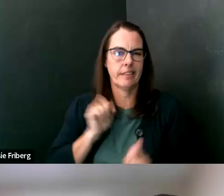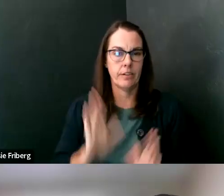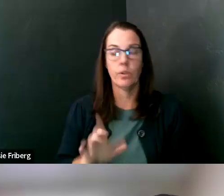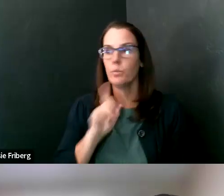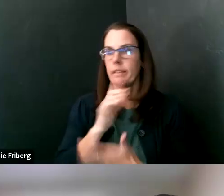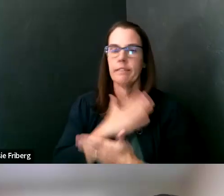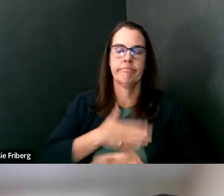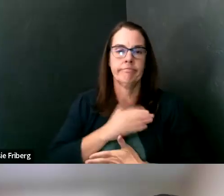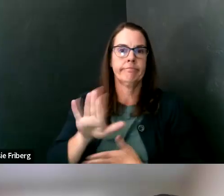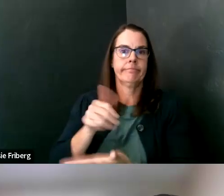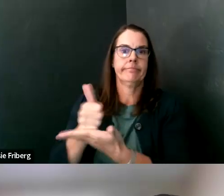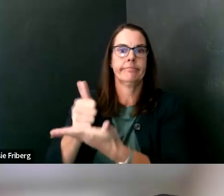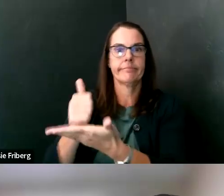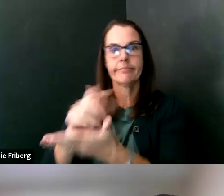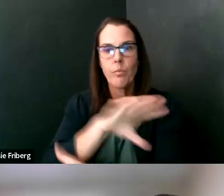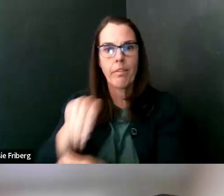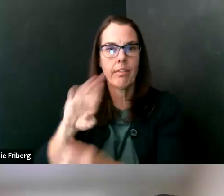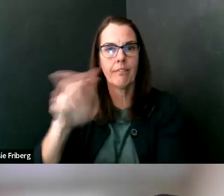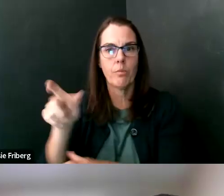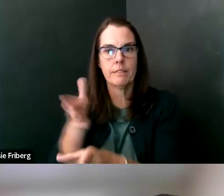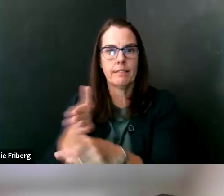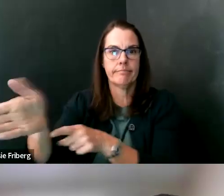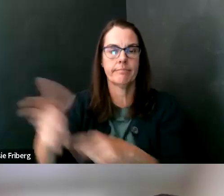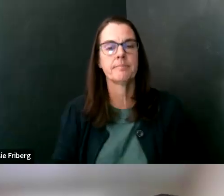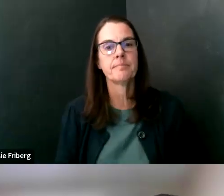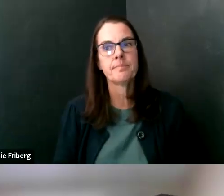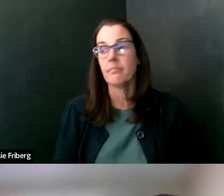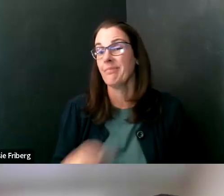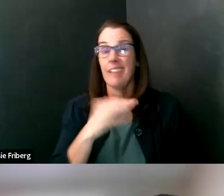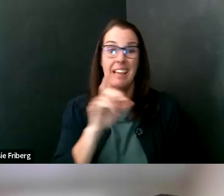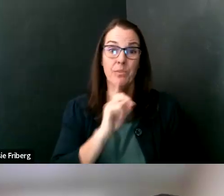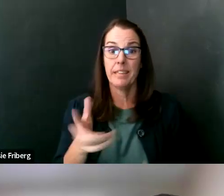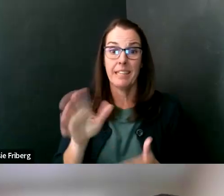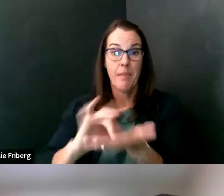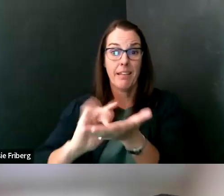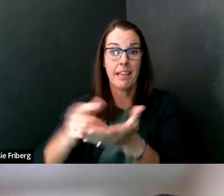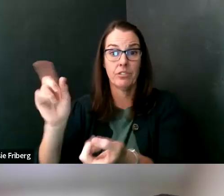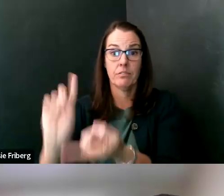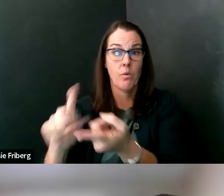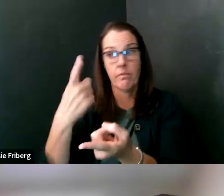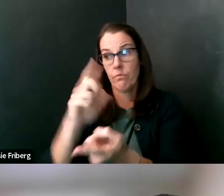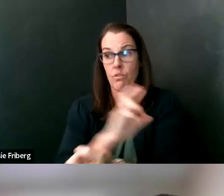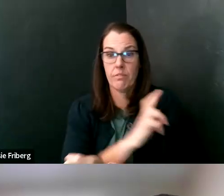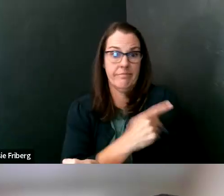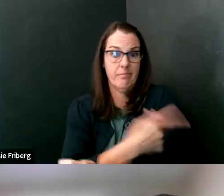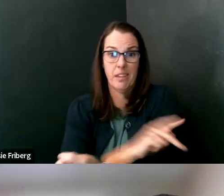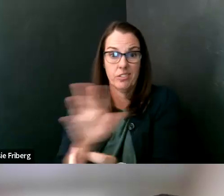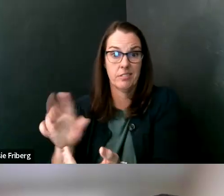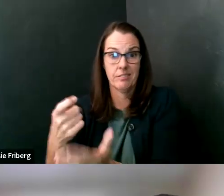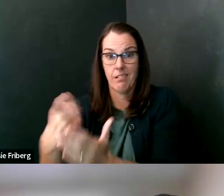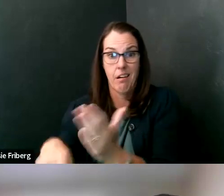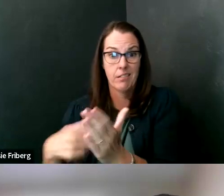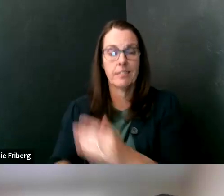his help in the pharmacy space uh and lowering the cost of medications to patients. there is some